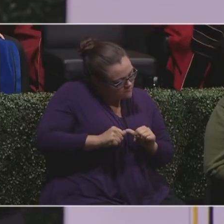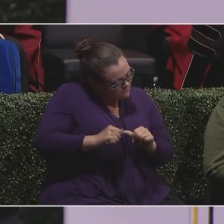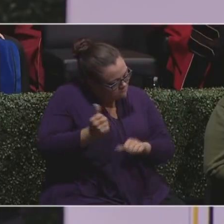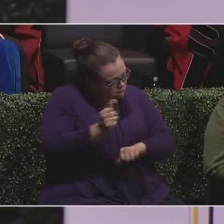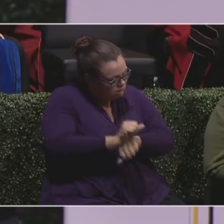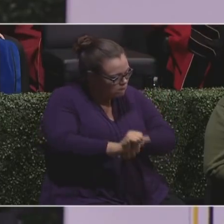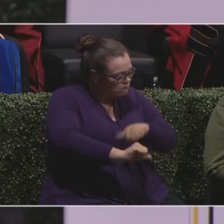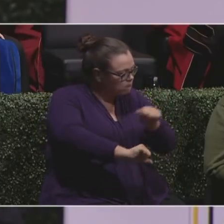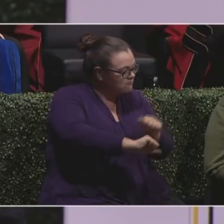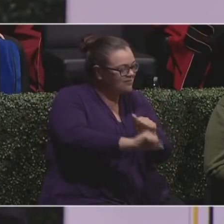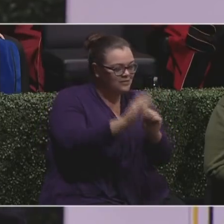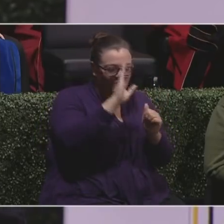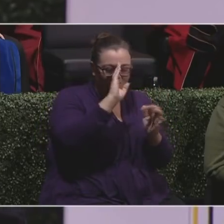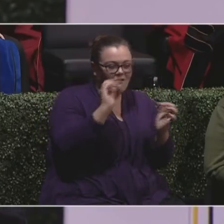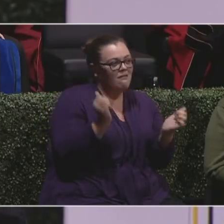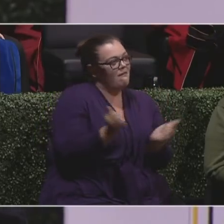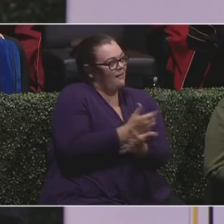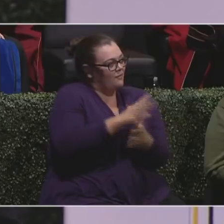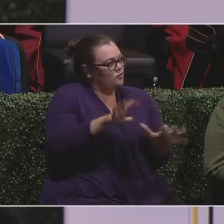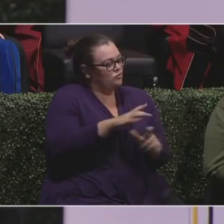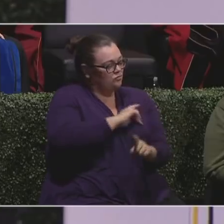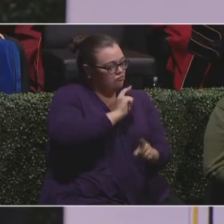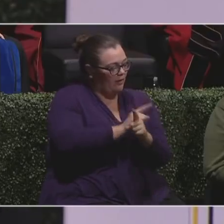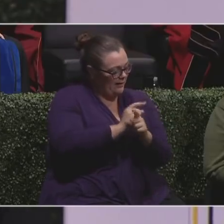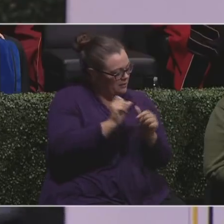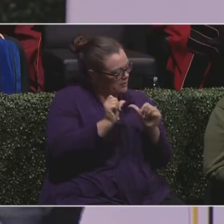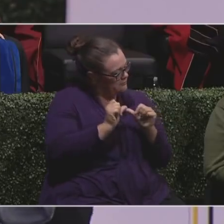THE IDEALISM, BY THE VISION, AND BELIEVING IN THAT VISION, AND WORKING FOR THAT VISION, AND STRUGGLING FOR THAT